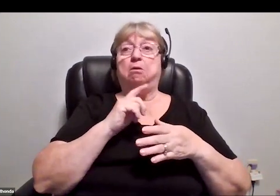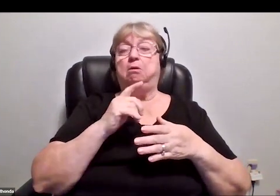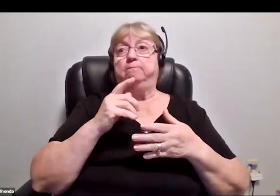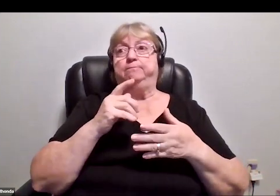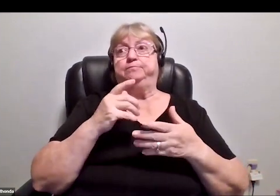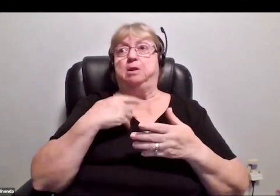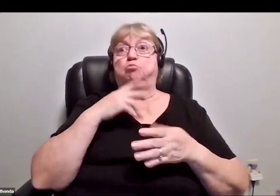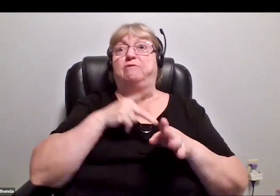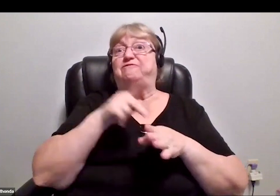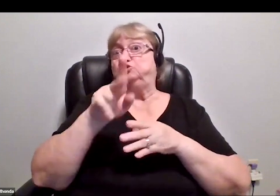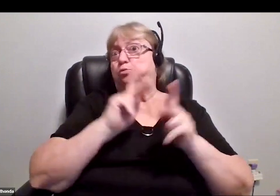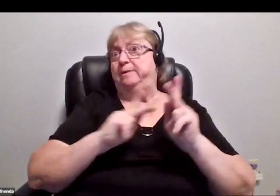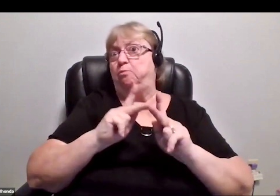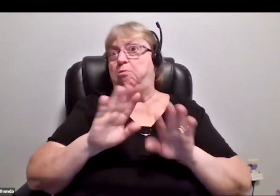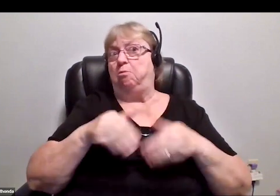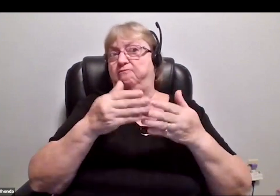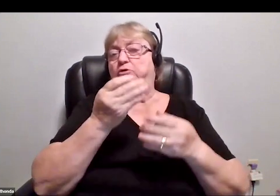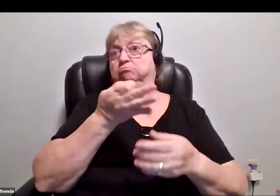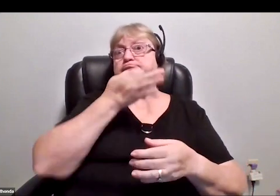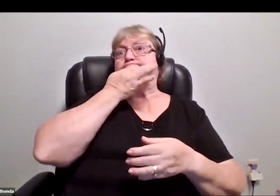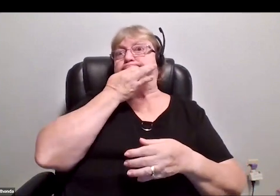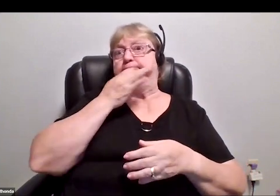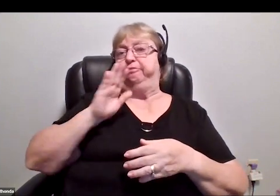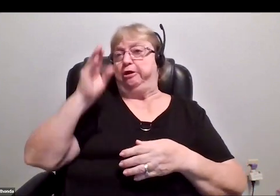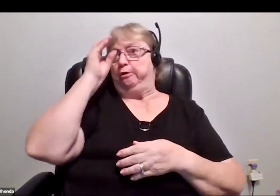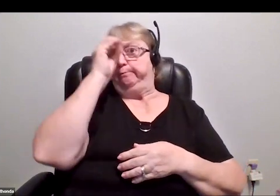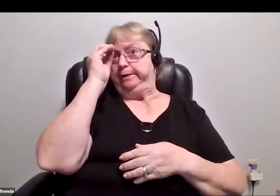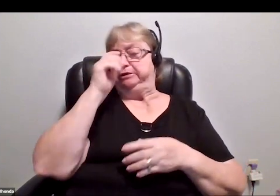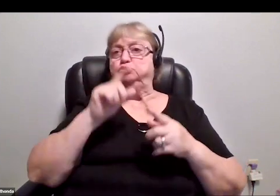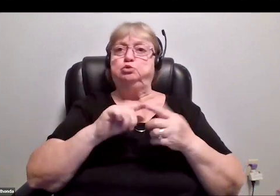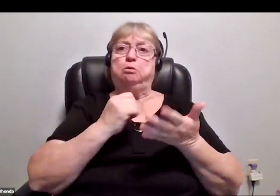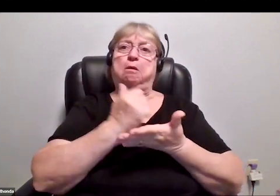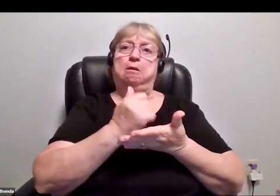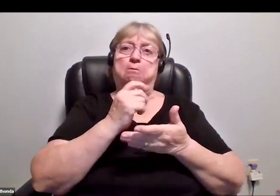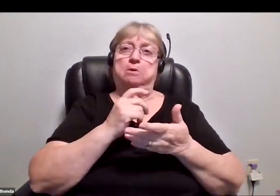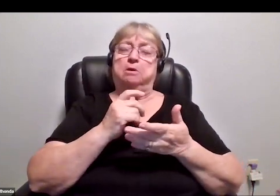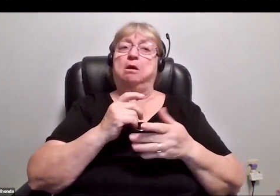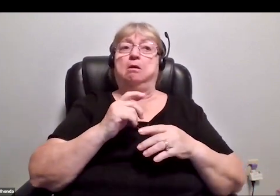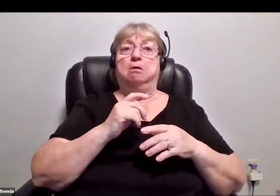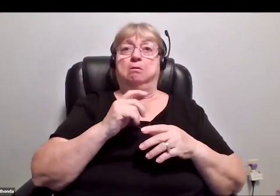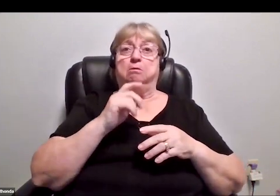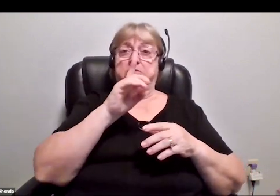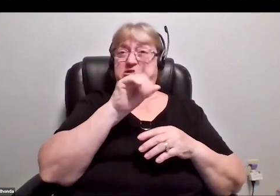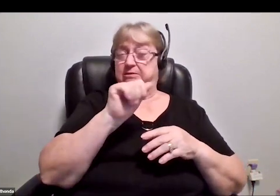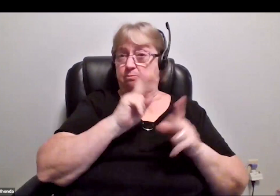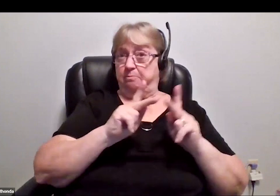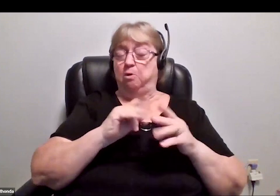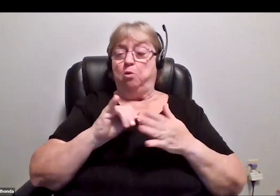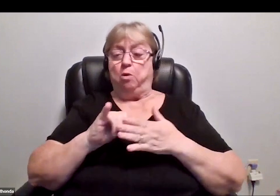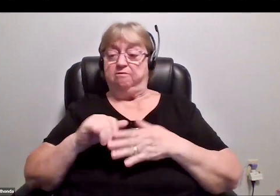to help disabled people where ableism is actually reemphasized through the technological and medical solutions offered